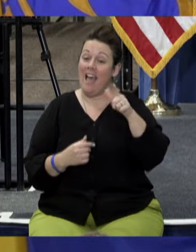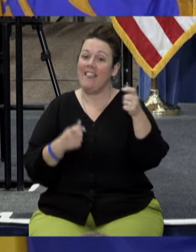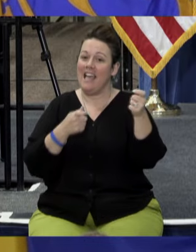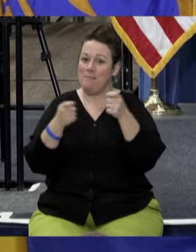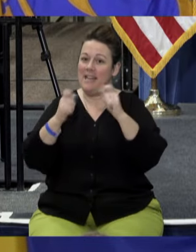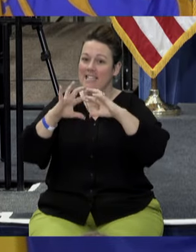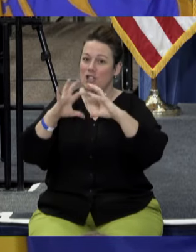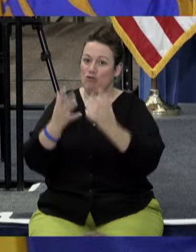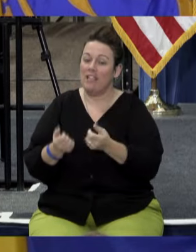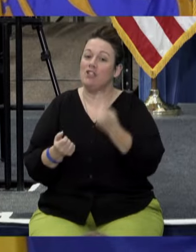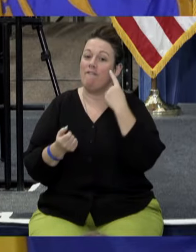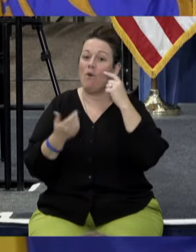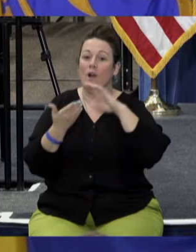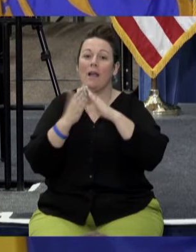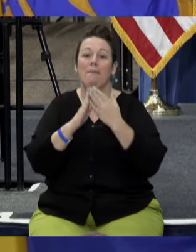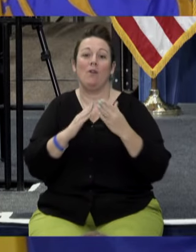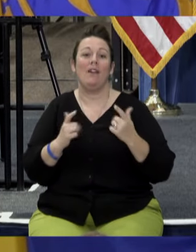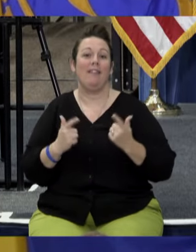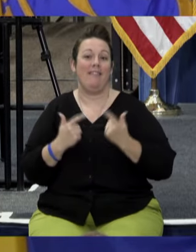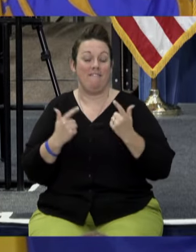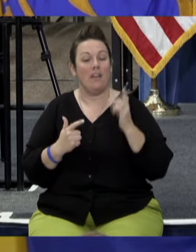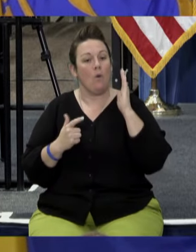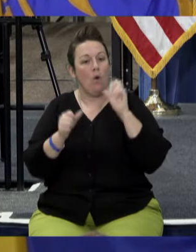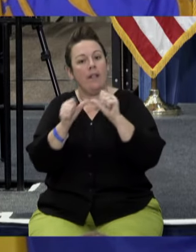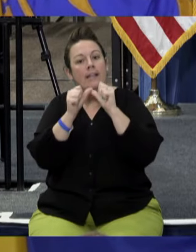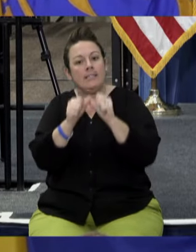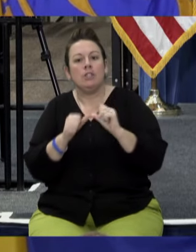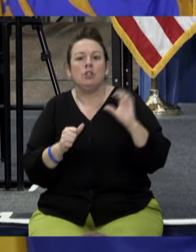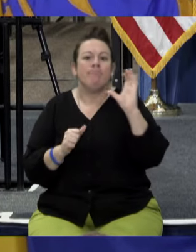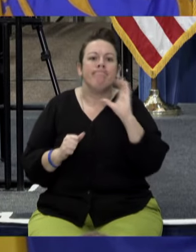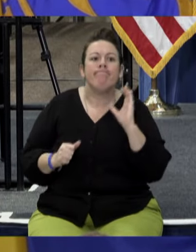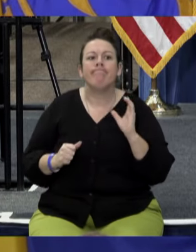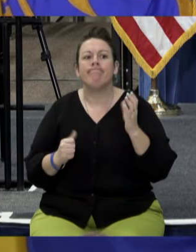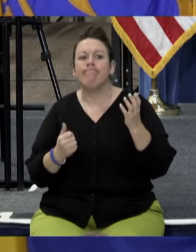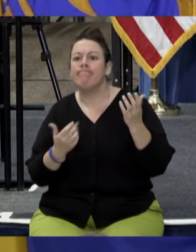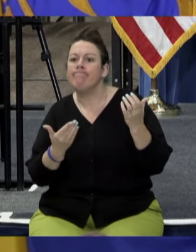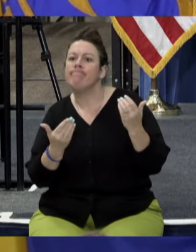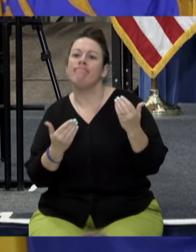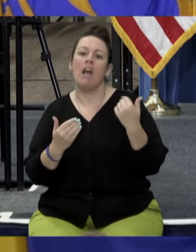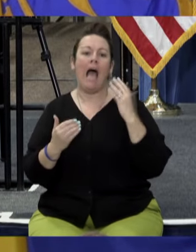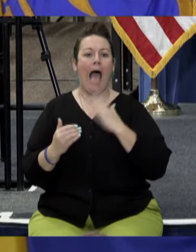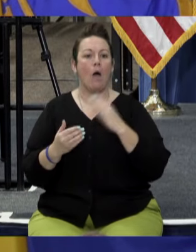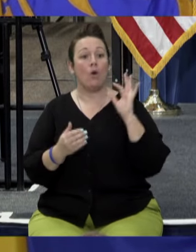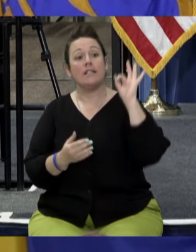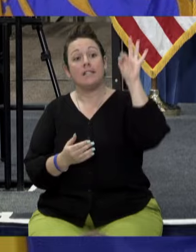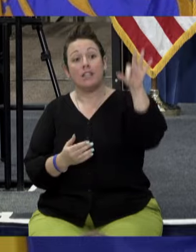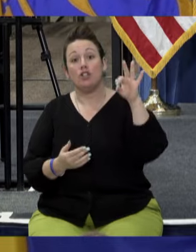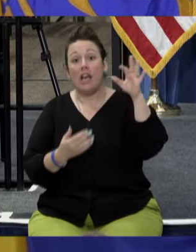community living, will continue to seek our suggestions to help support us as we take